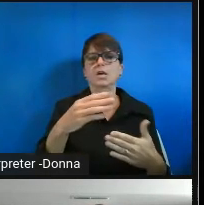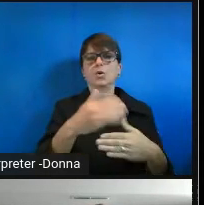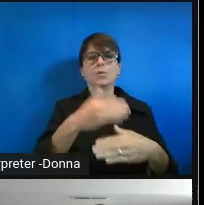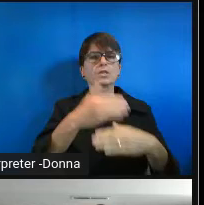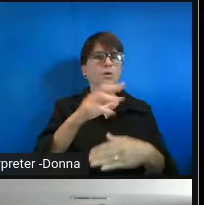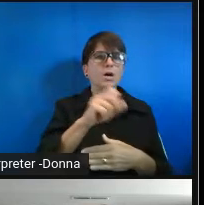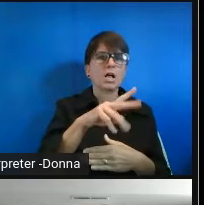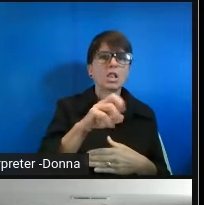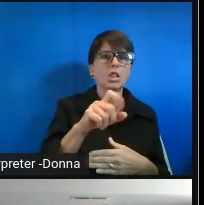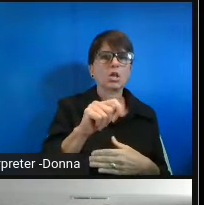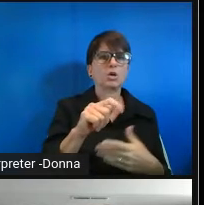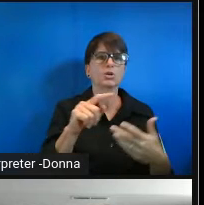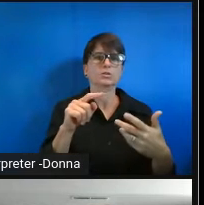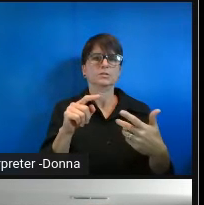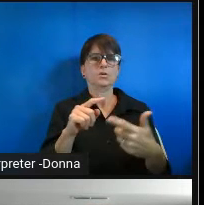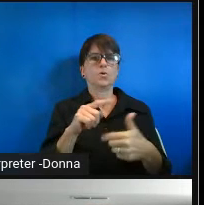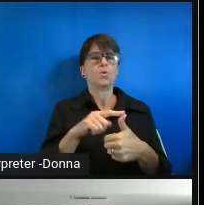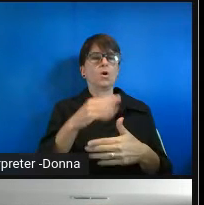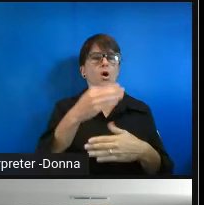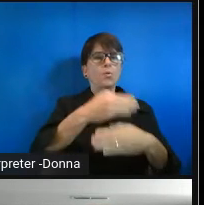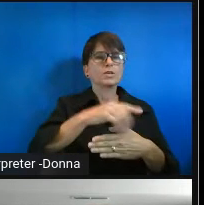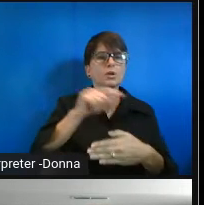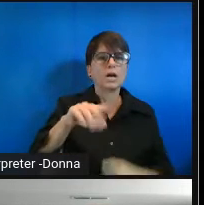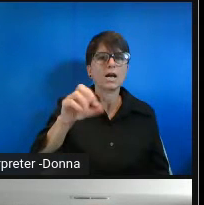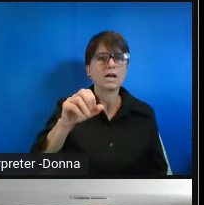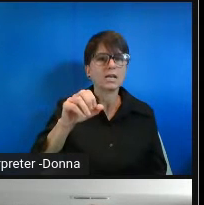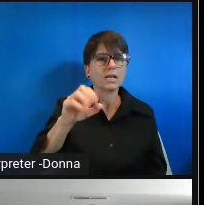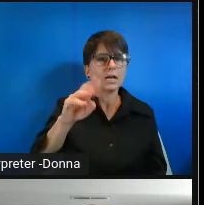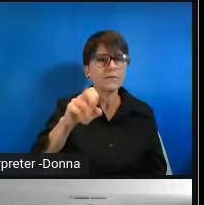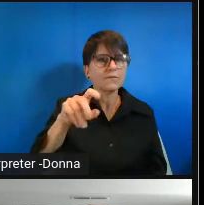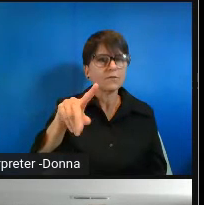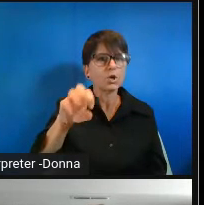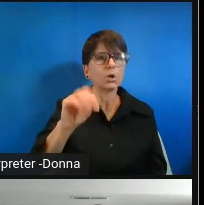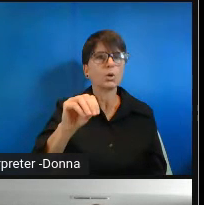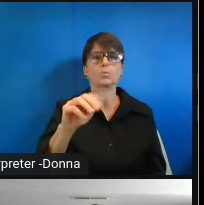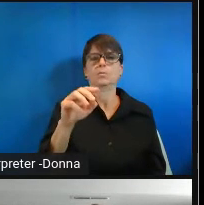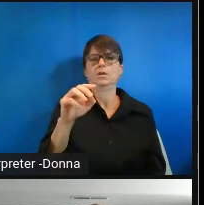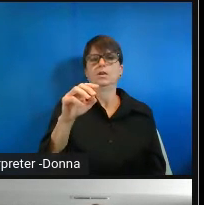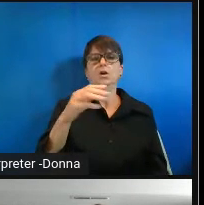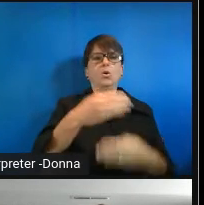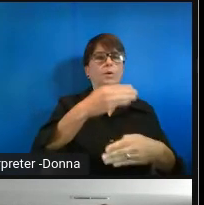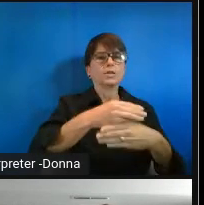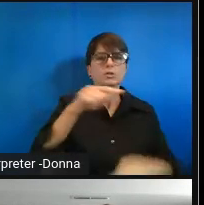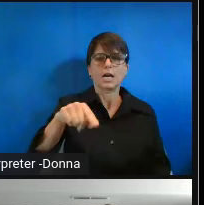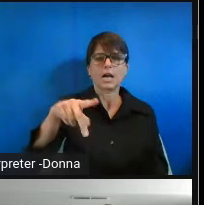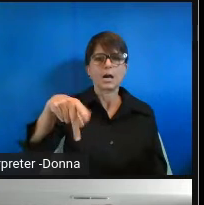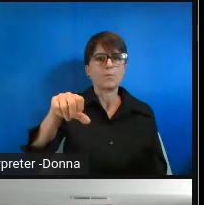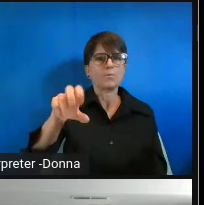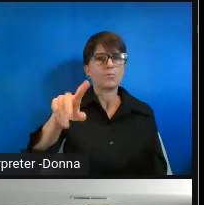window.prompt, window.confirm, and even window.print JavaScript methods.